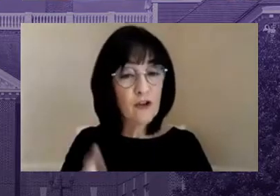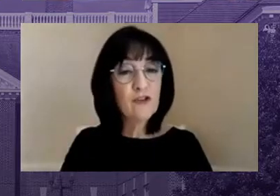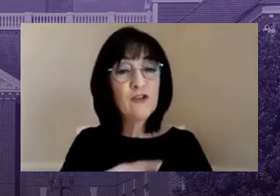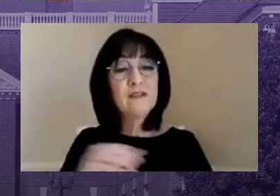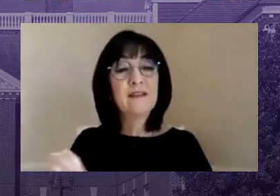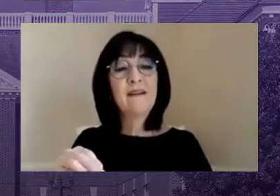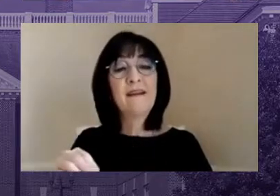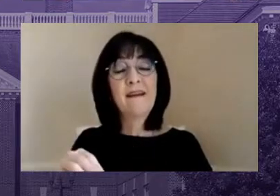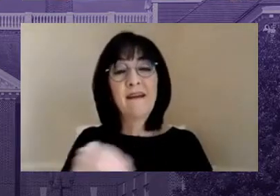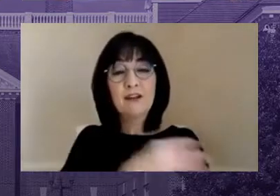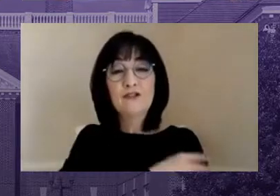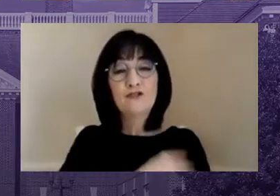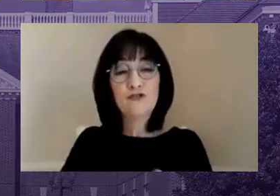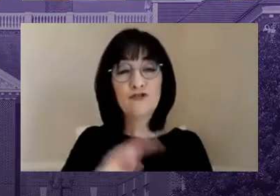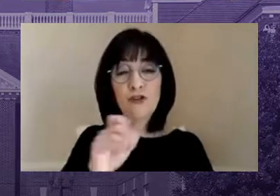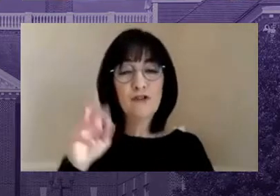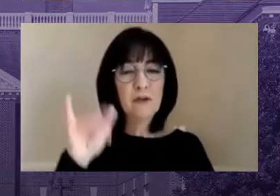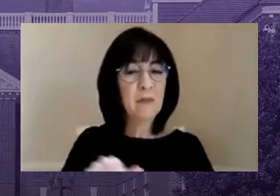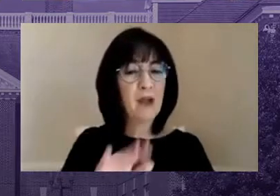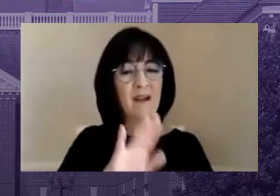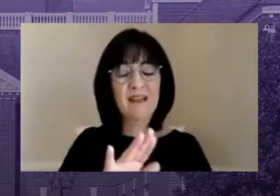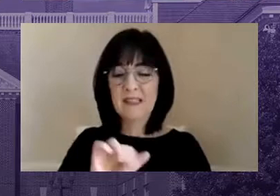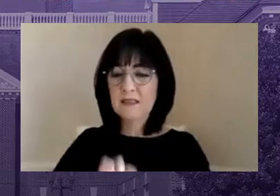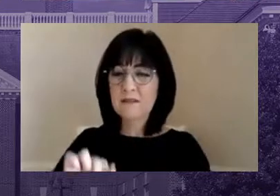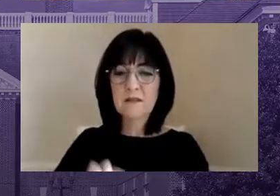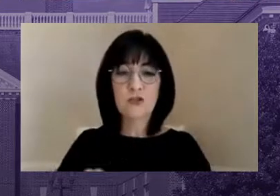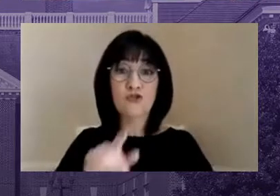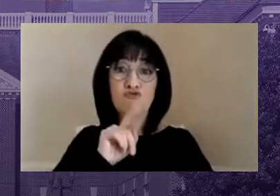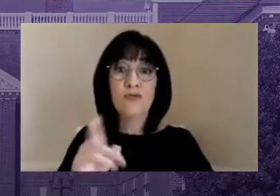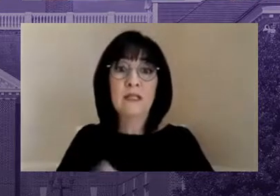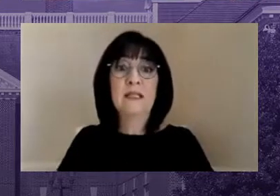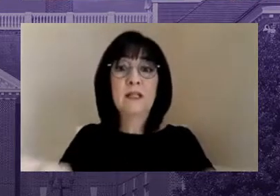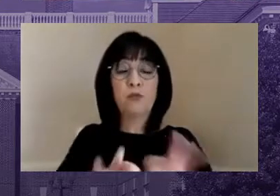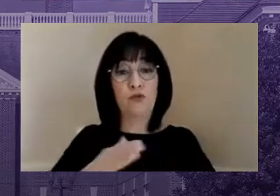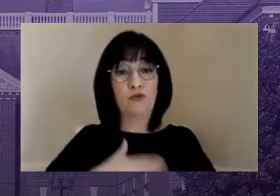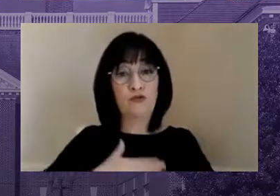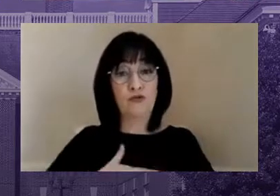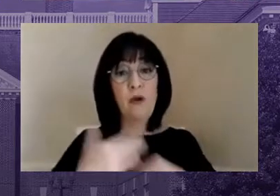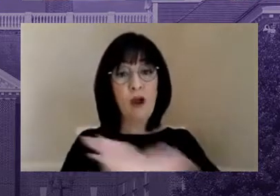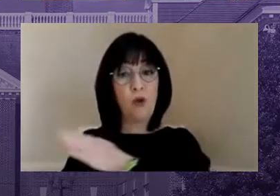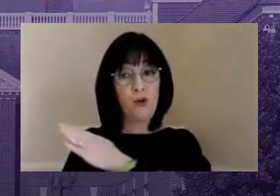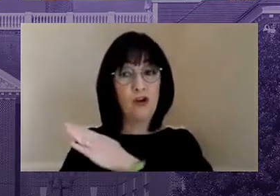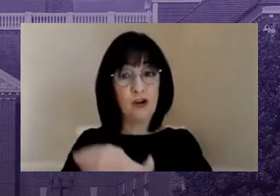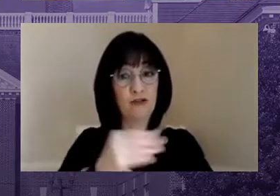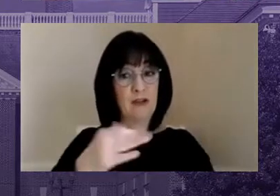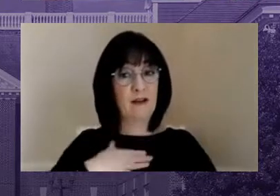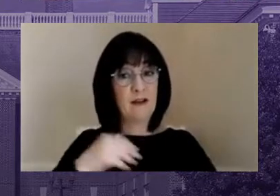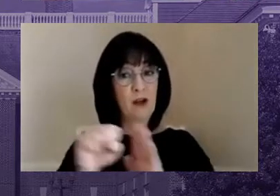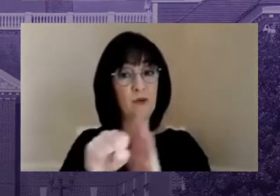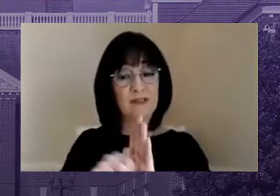been incredibly important to our country in our state over this past year and before. We welcome